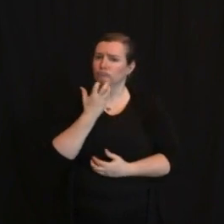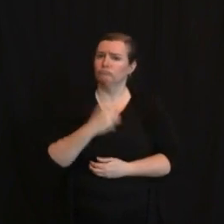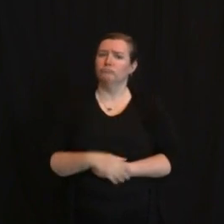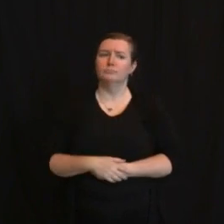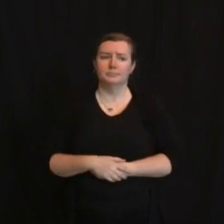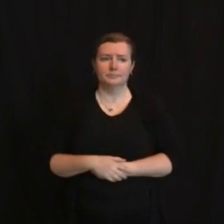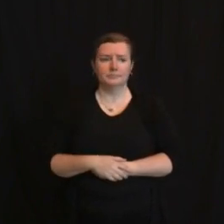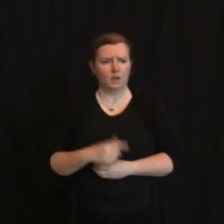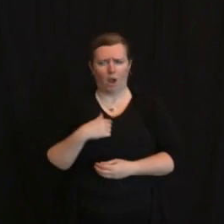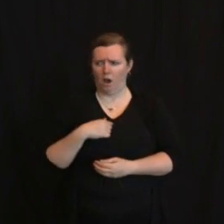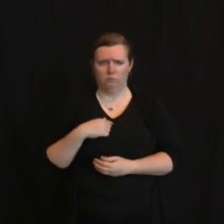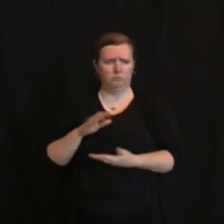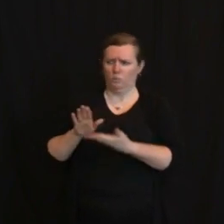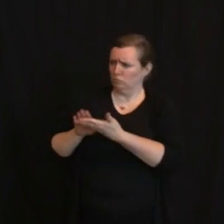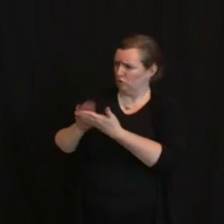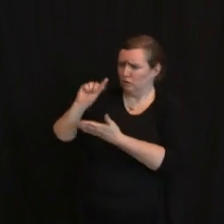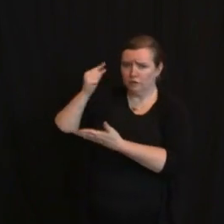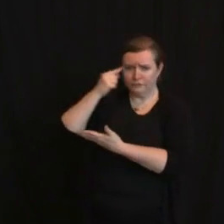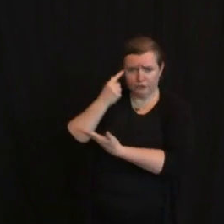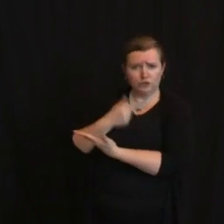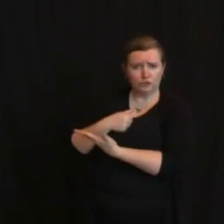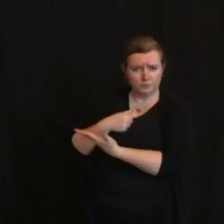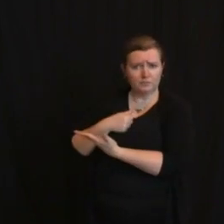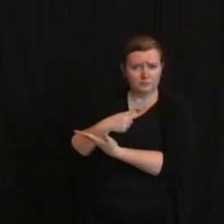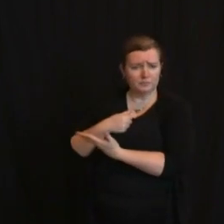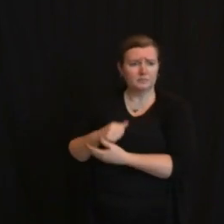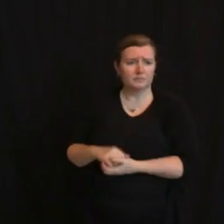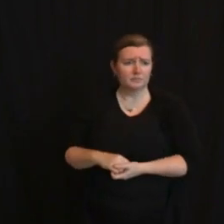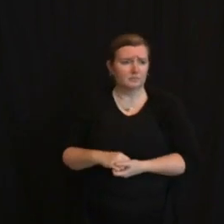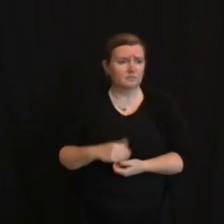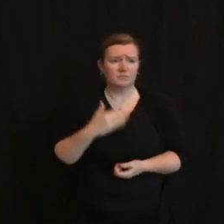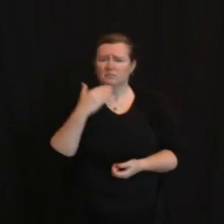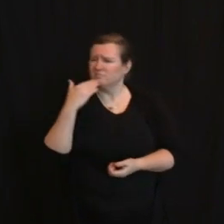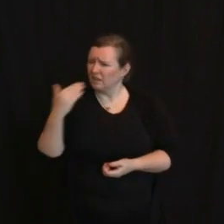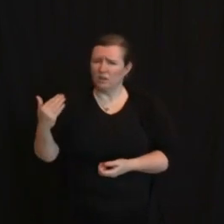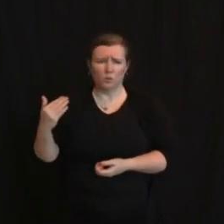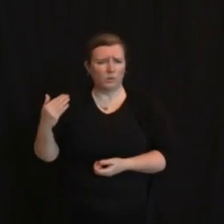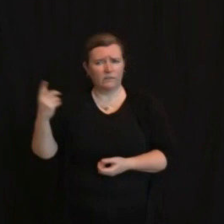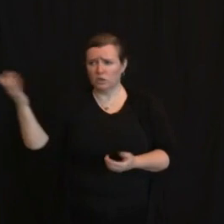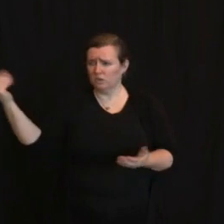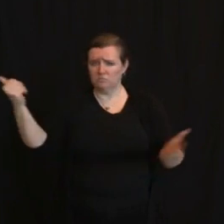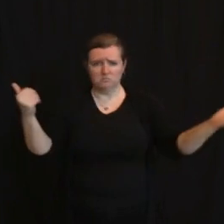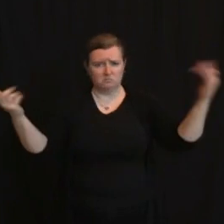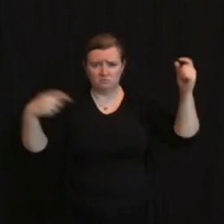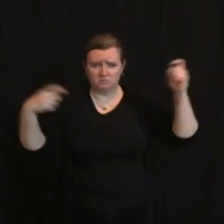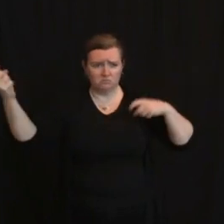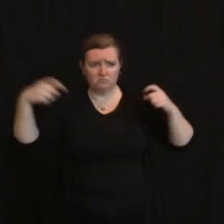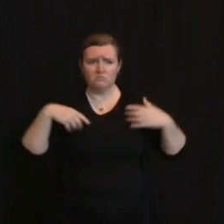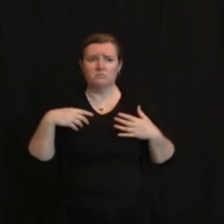IT INCLUDES MEN, WOMEN FROM MANY RACES, BACKGROUNDS AND THOSE WITH MULTIPLE BUSINESS